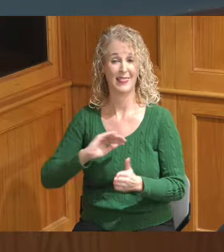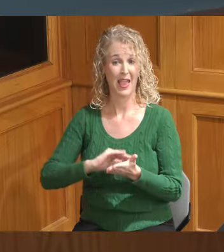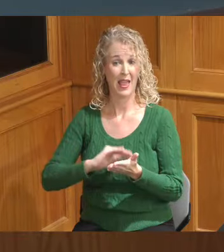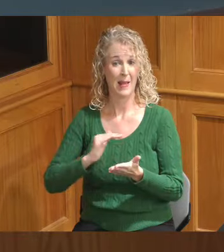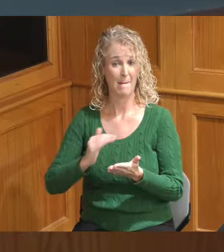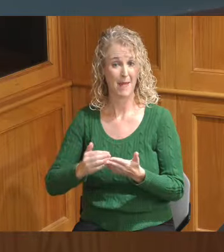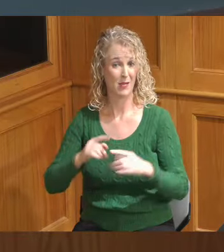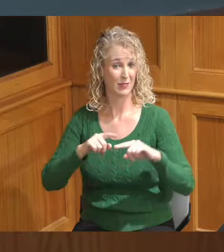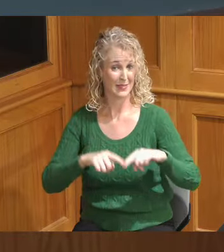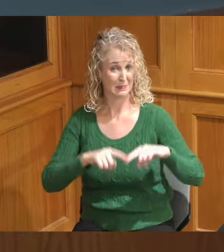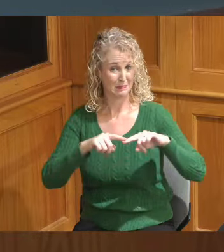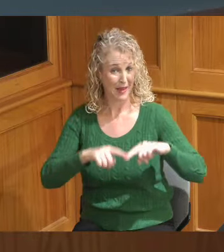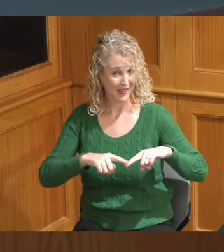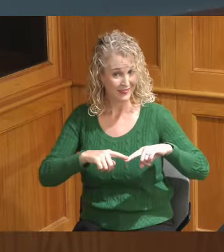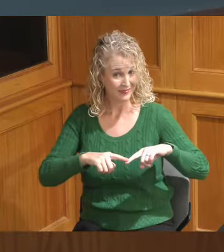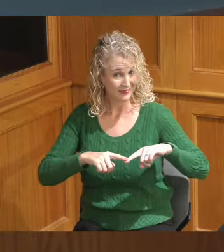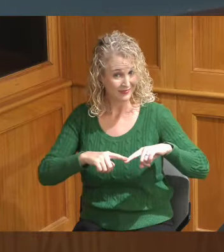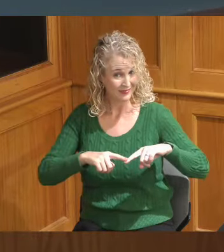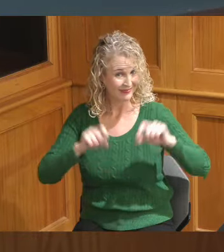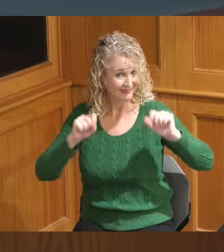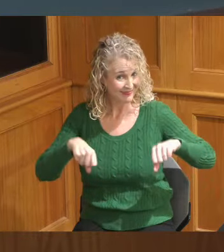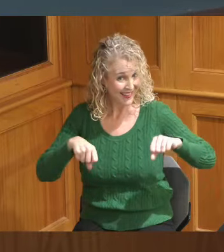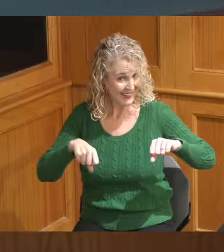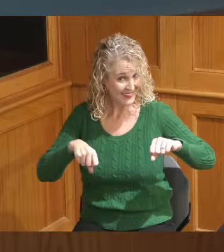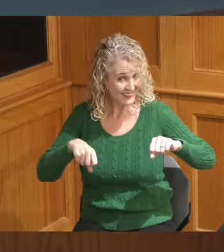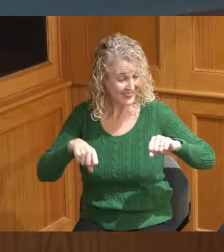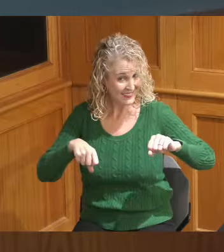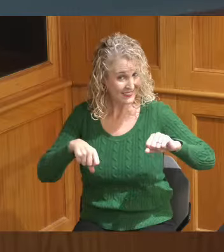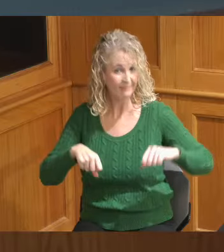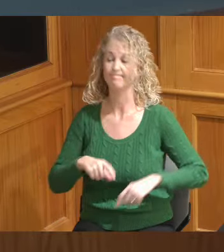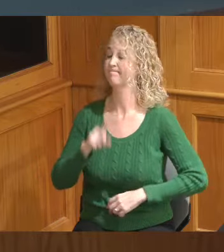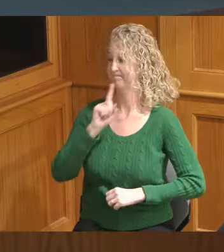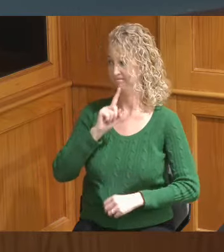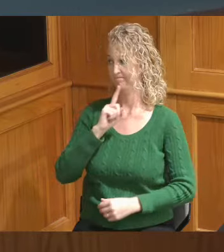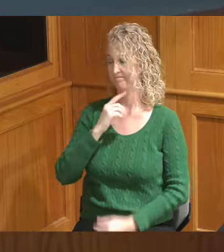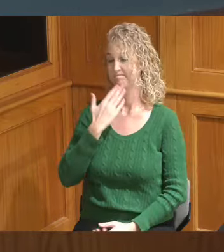impact what the the numbers that we're looking at today. Sure. Thank you for that question. Deputy